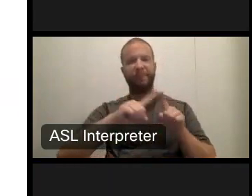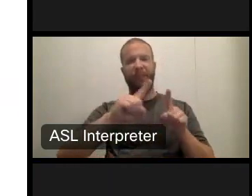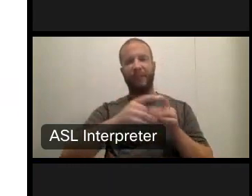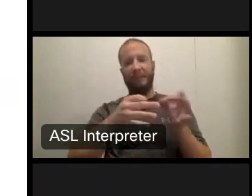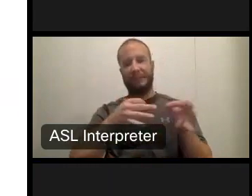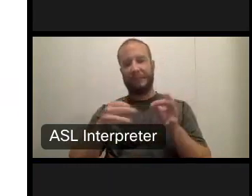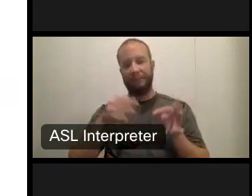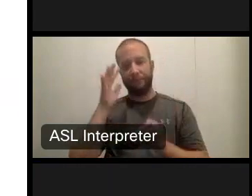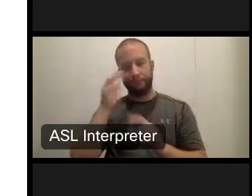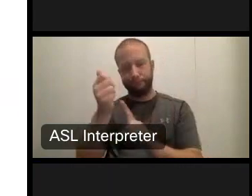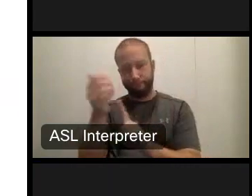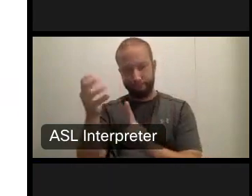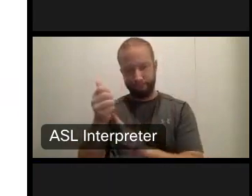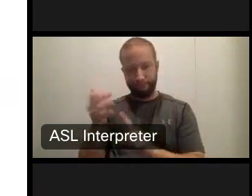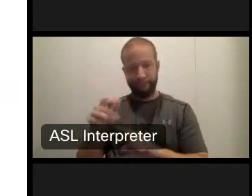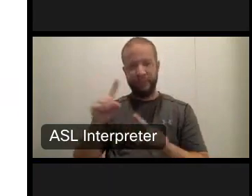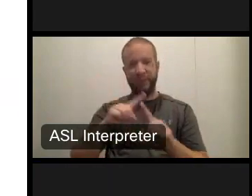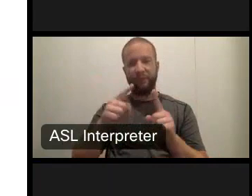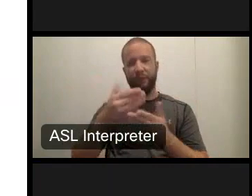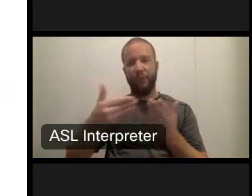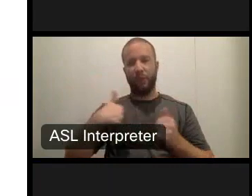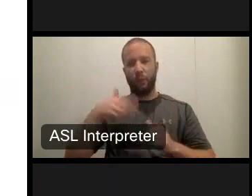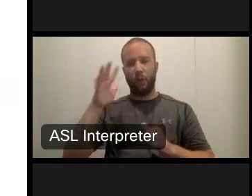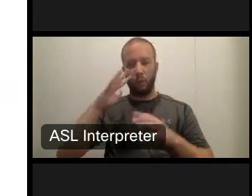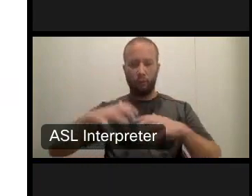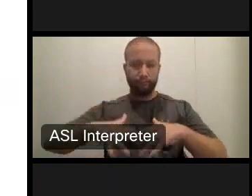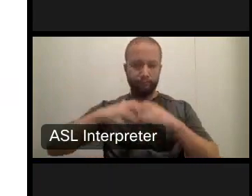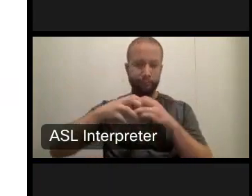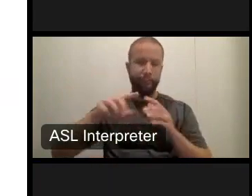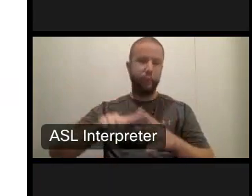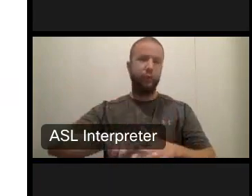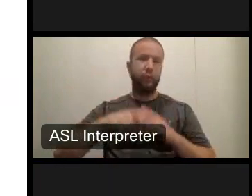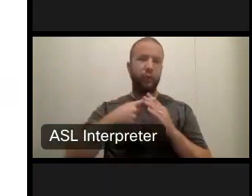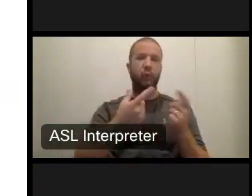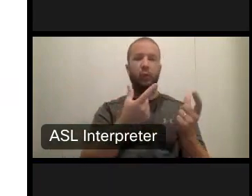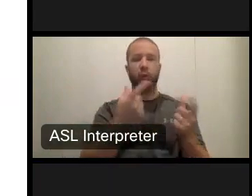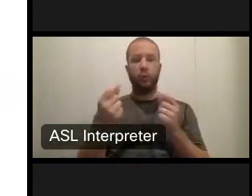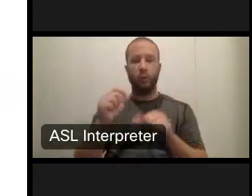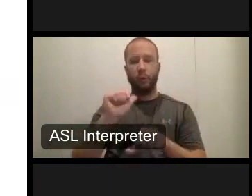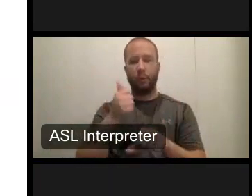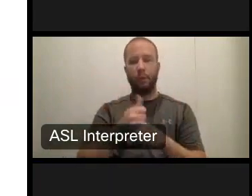will influence the implementation of the proposed changes uh based on the feedback that we received